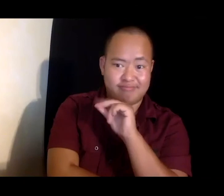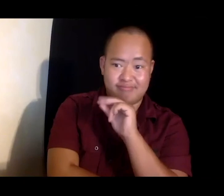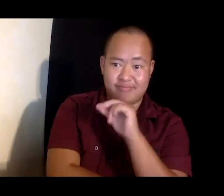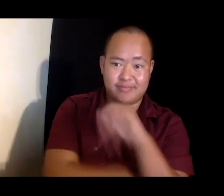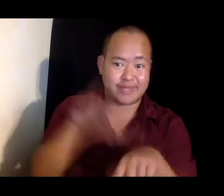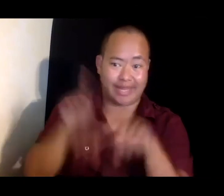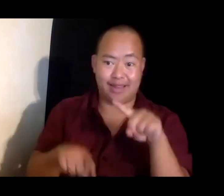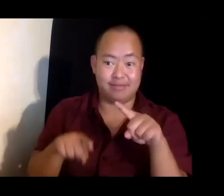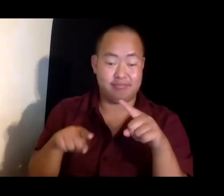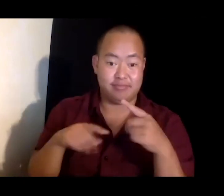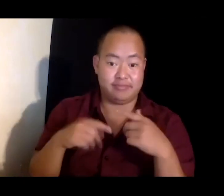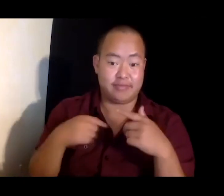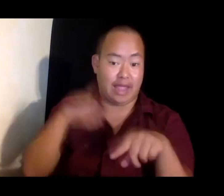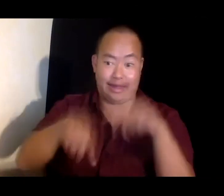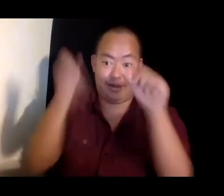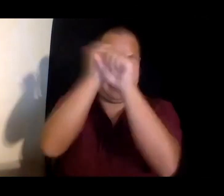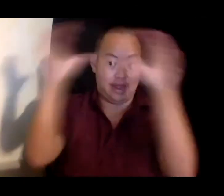(sign language)